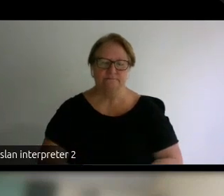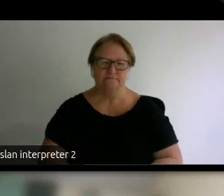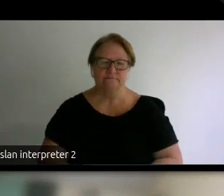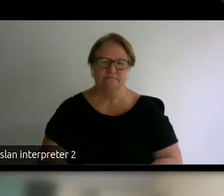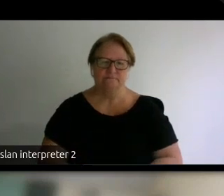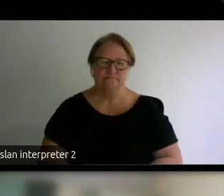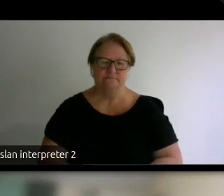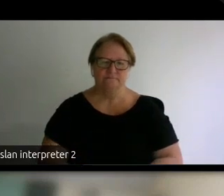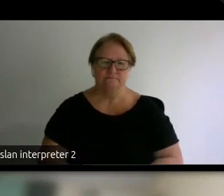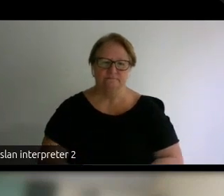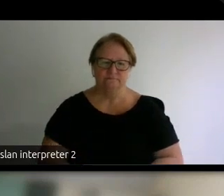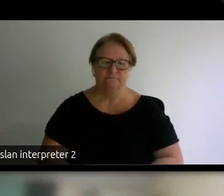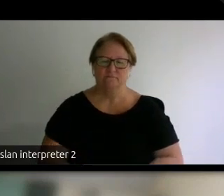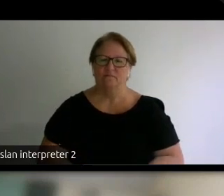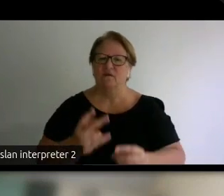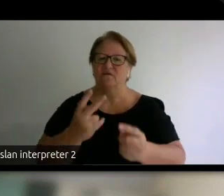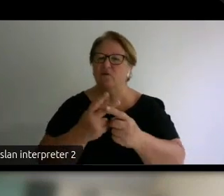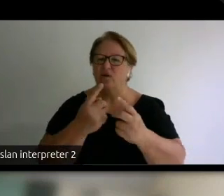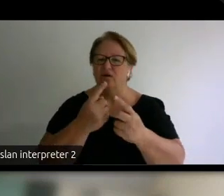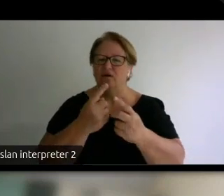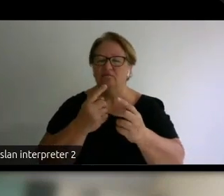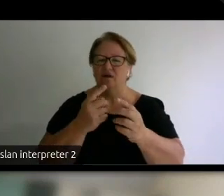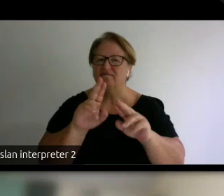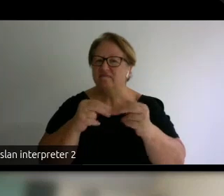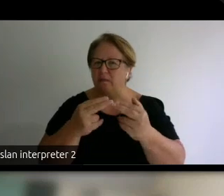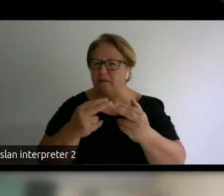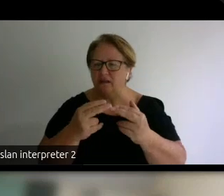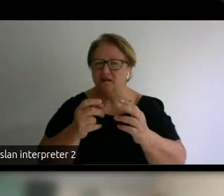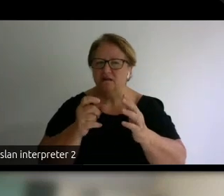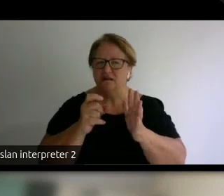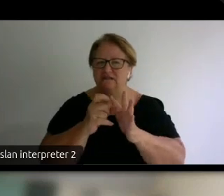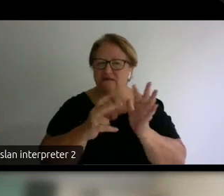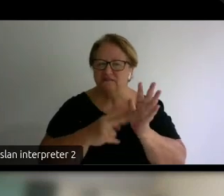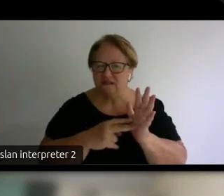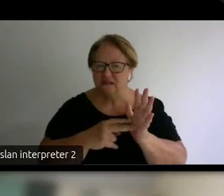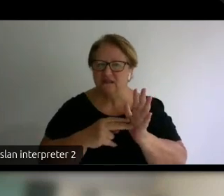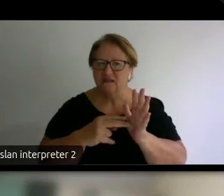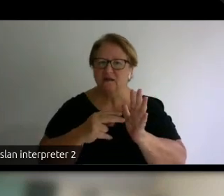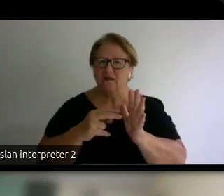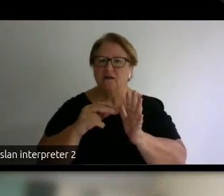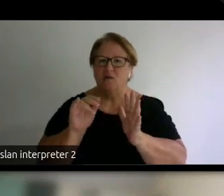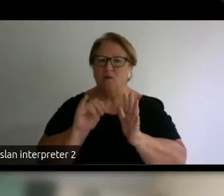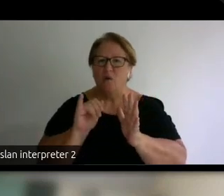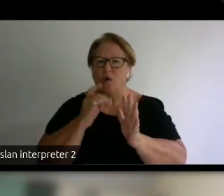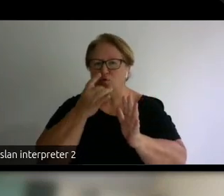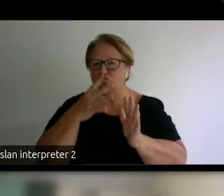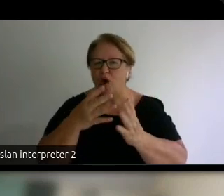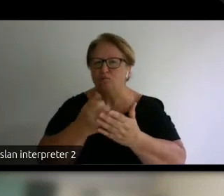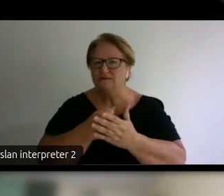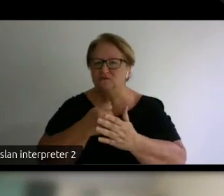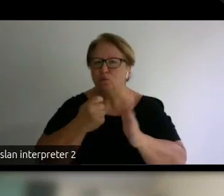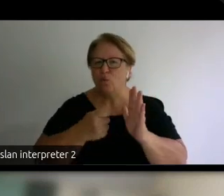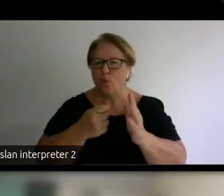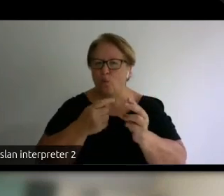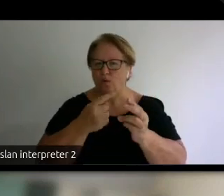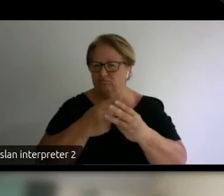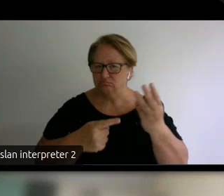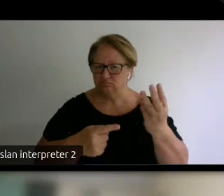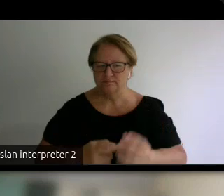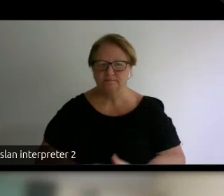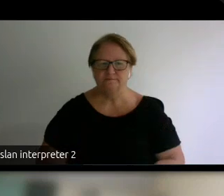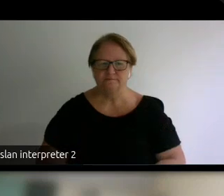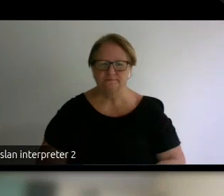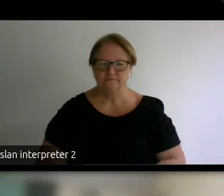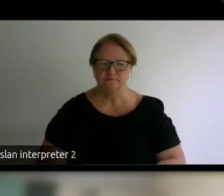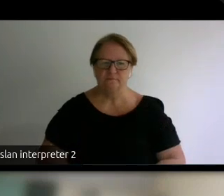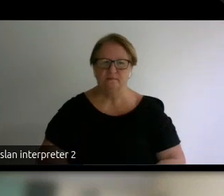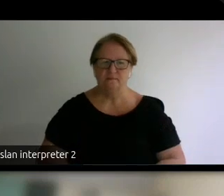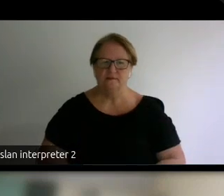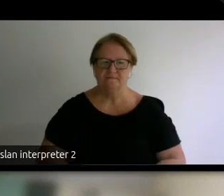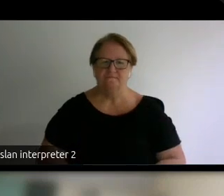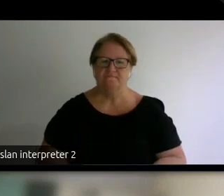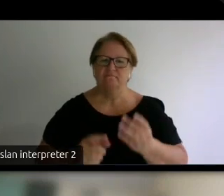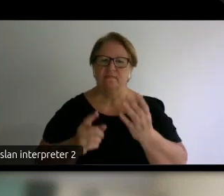law, for a domestic violence court or for a child protection matter. The fourth level of course is